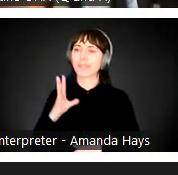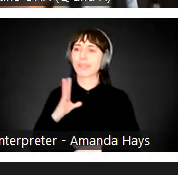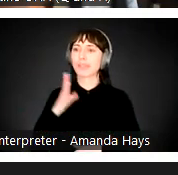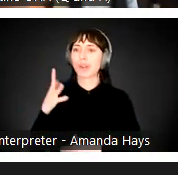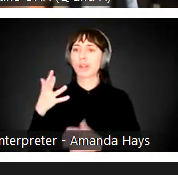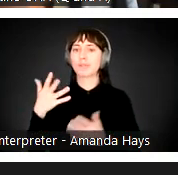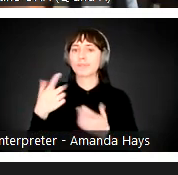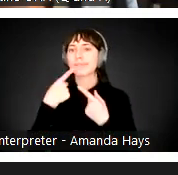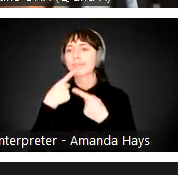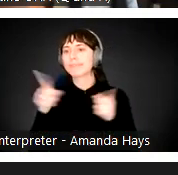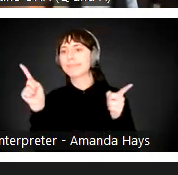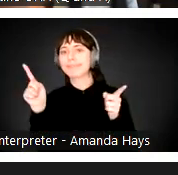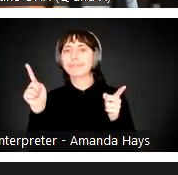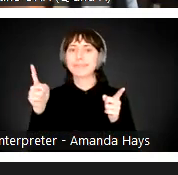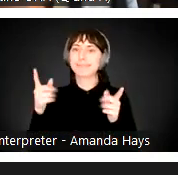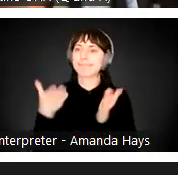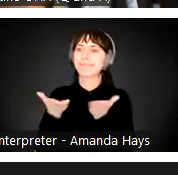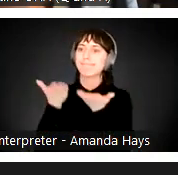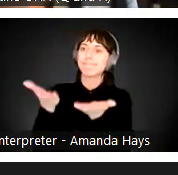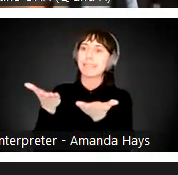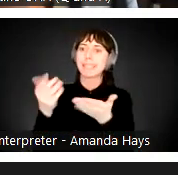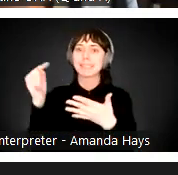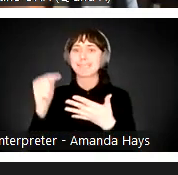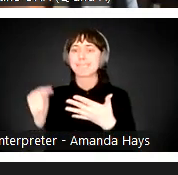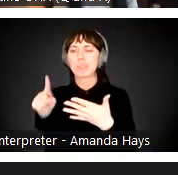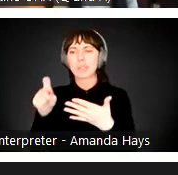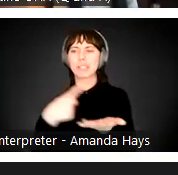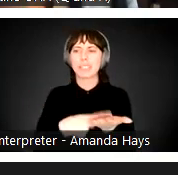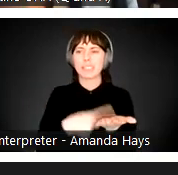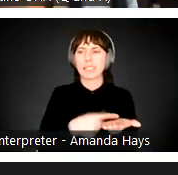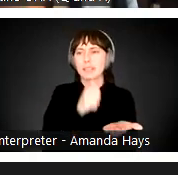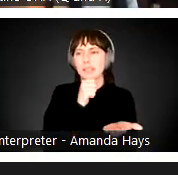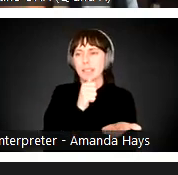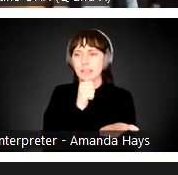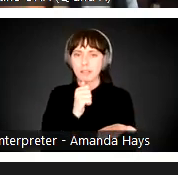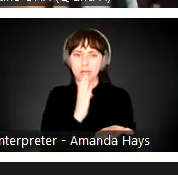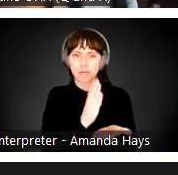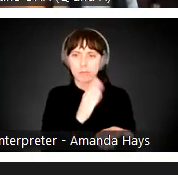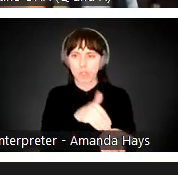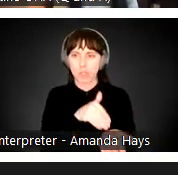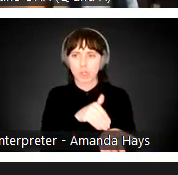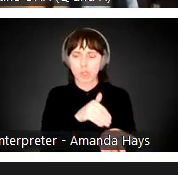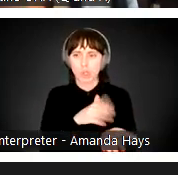privacy of your interaction with your clinicians based on the risk-benefit, based on, you know, what you want to do,